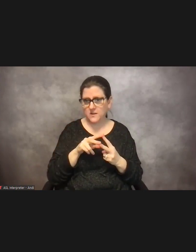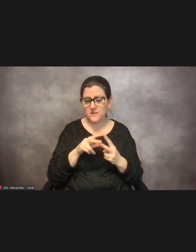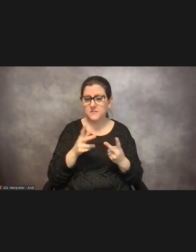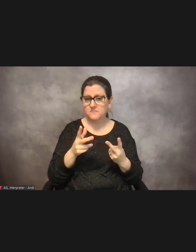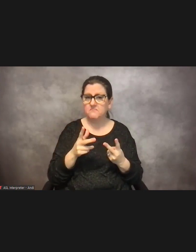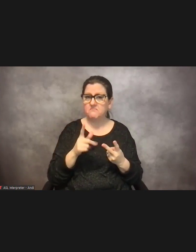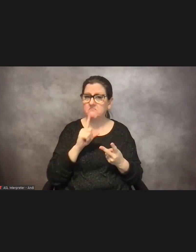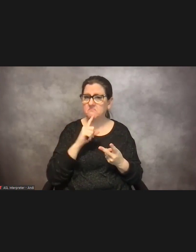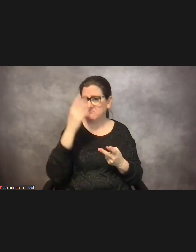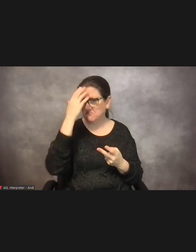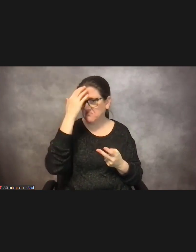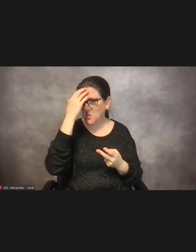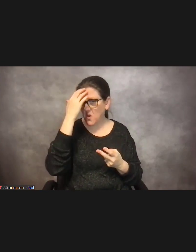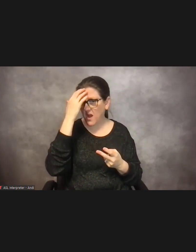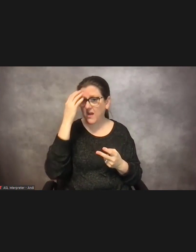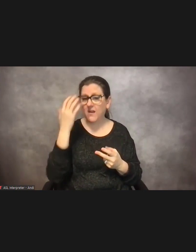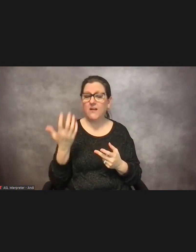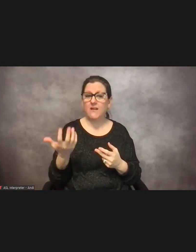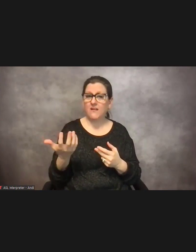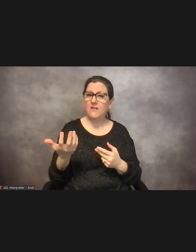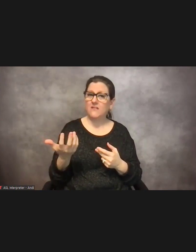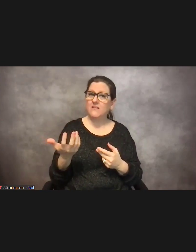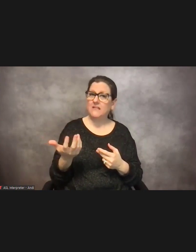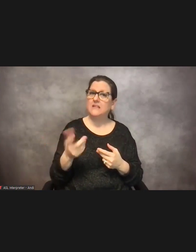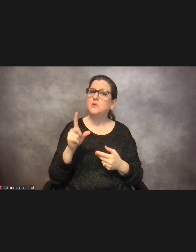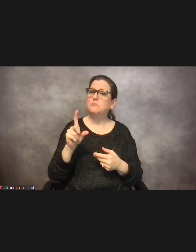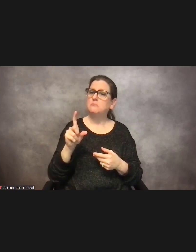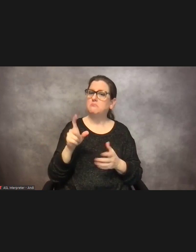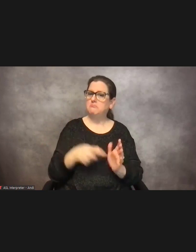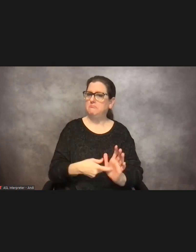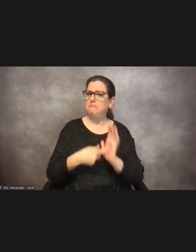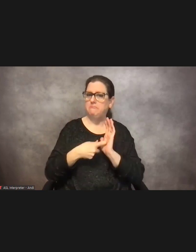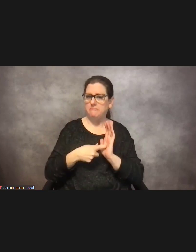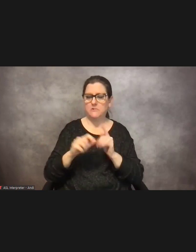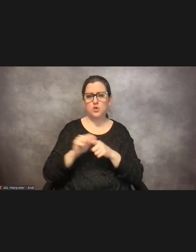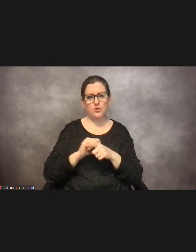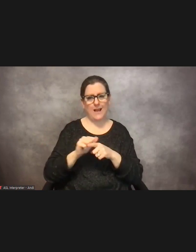So, um, be aware that you do, in fact, need to get training, don't